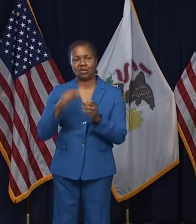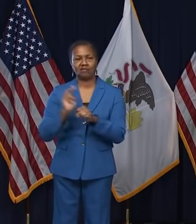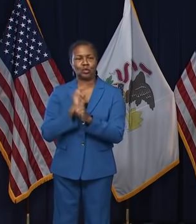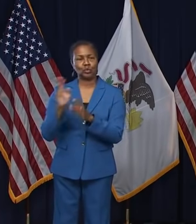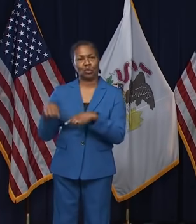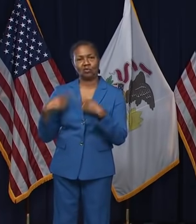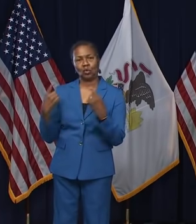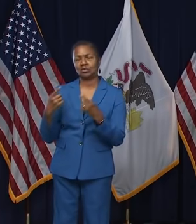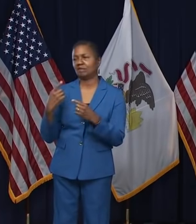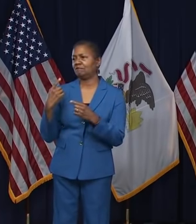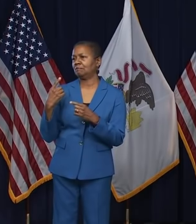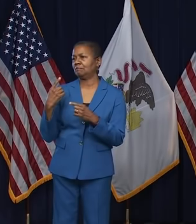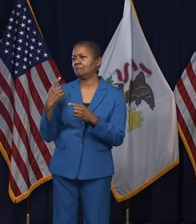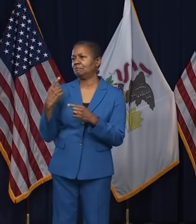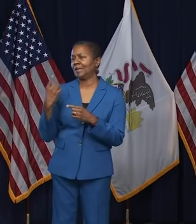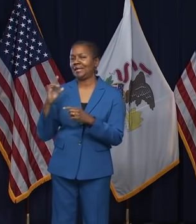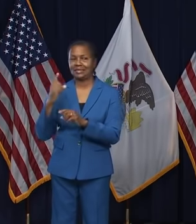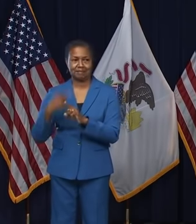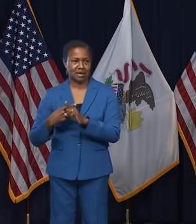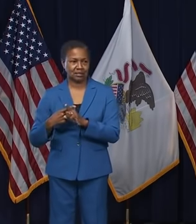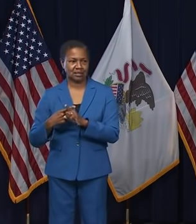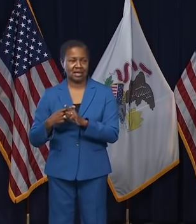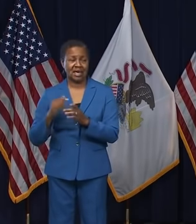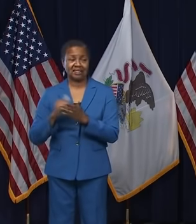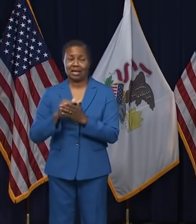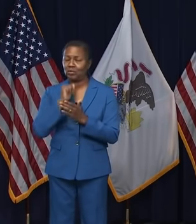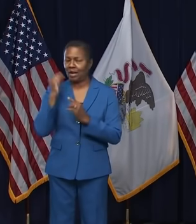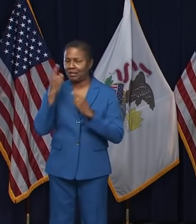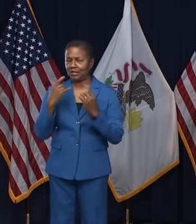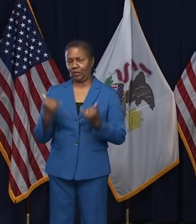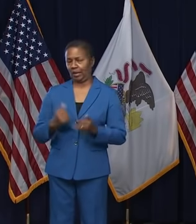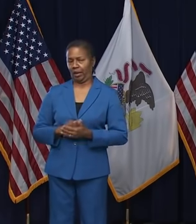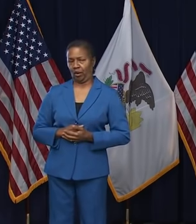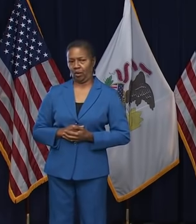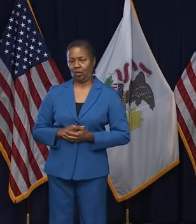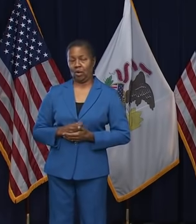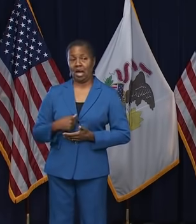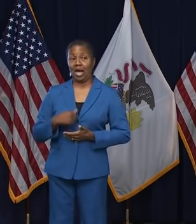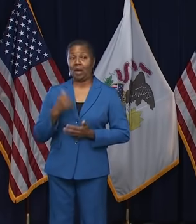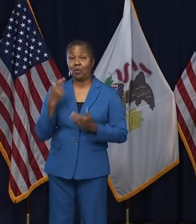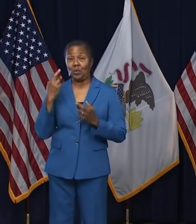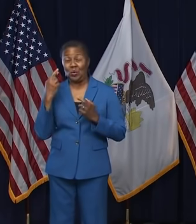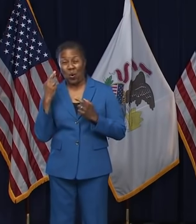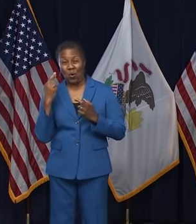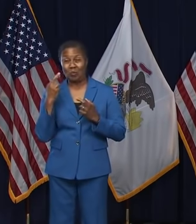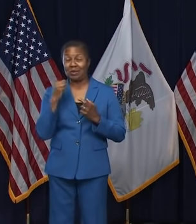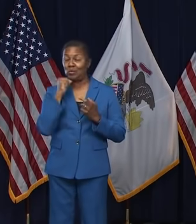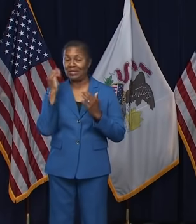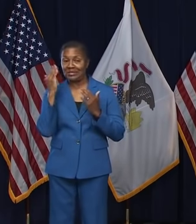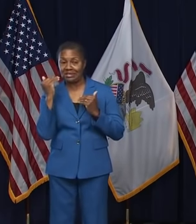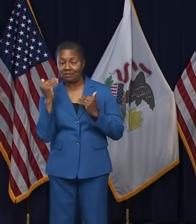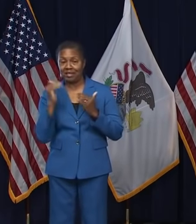going to. It was actually they they obviously a menu things you've seen us deployed over the course of last year and a